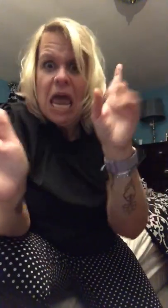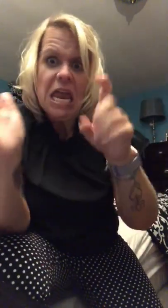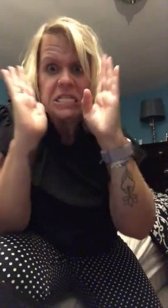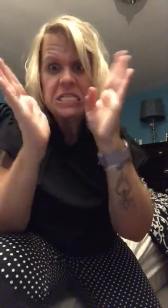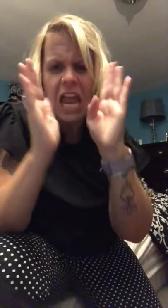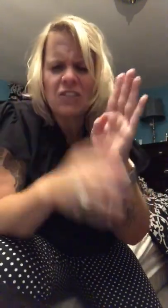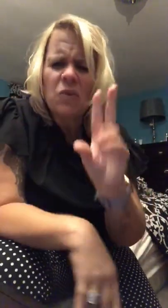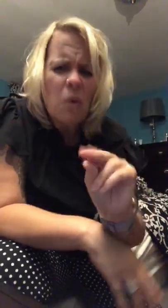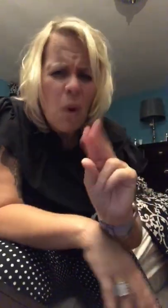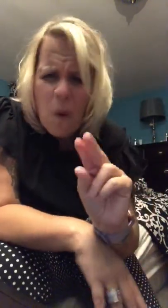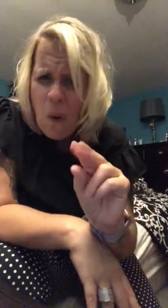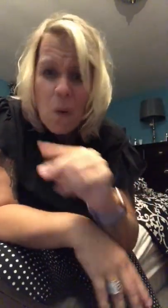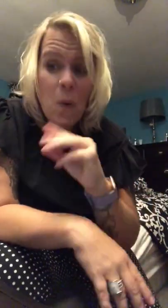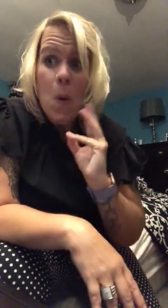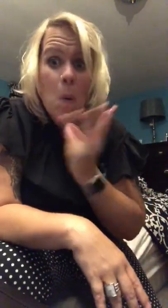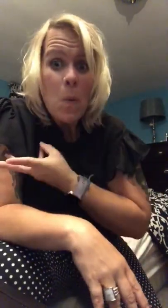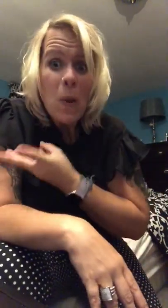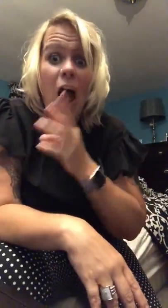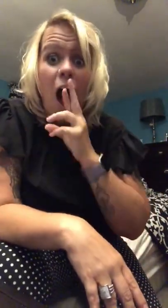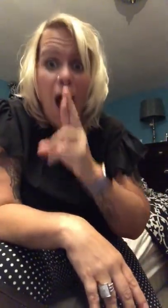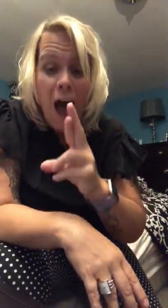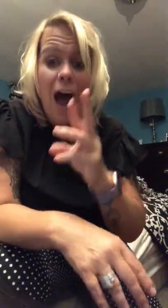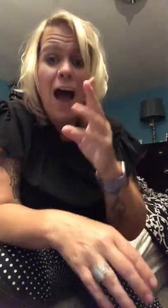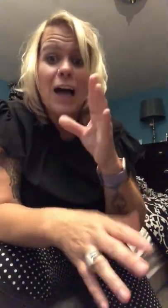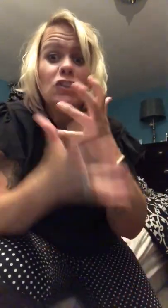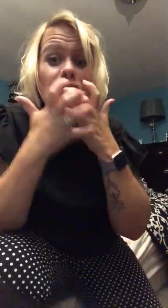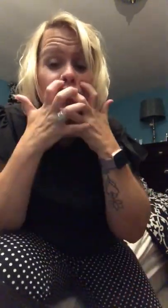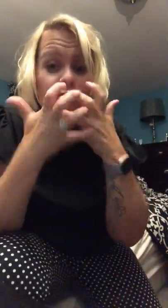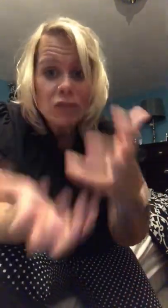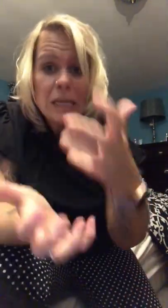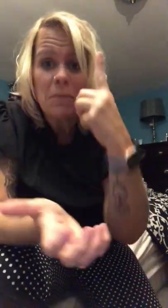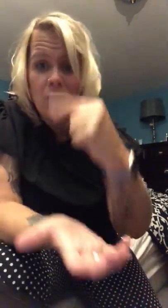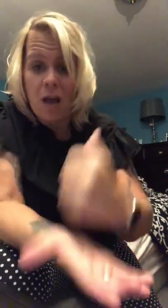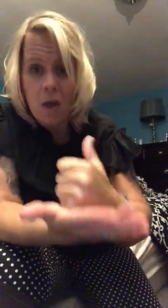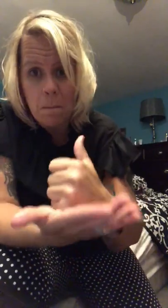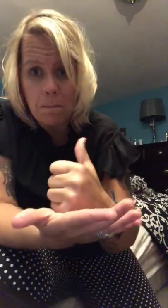is craving for an attention, that is not the case! We are screaming for help.